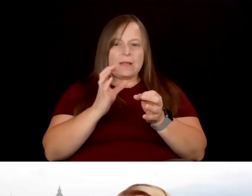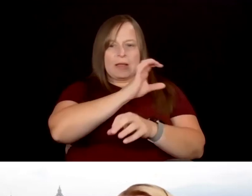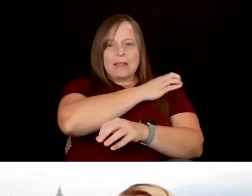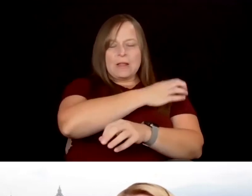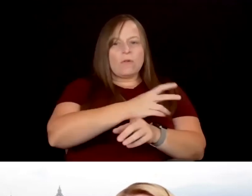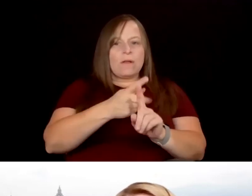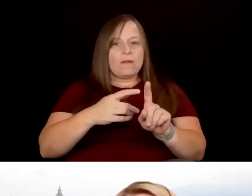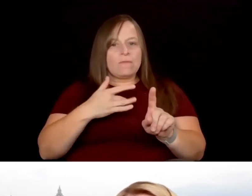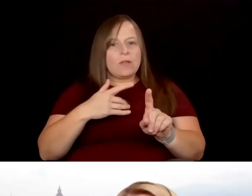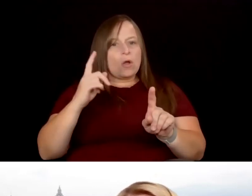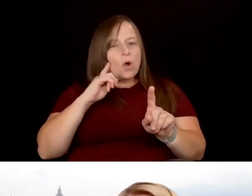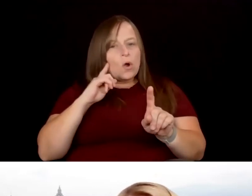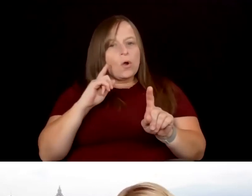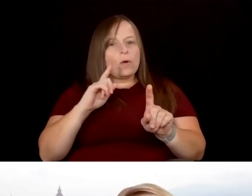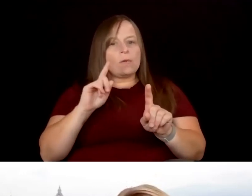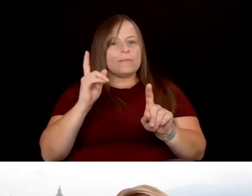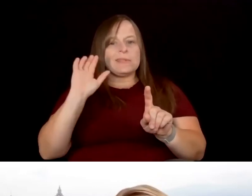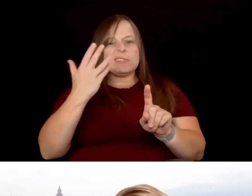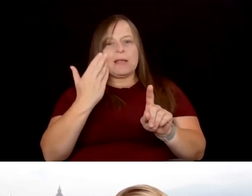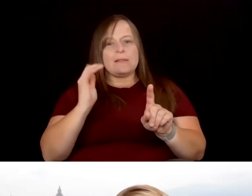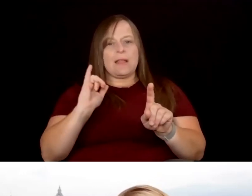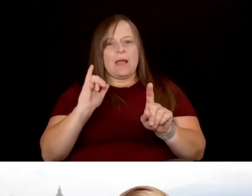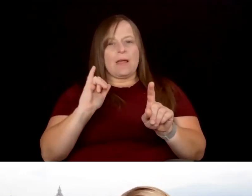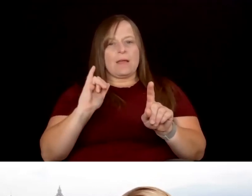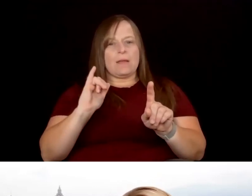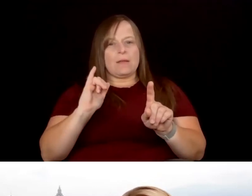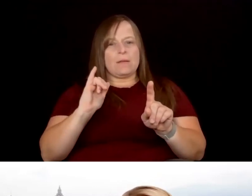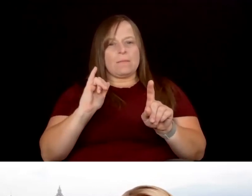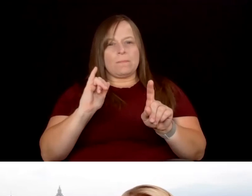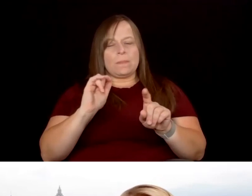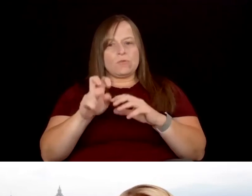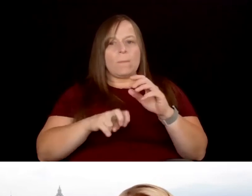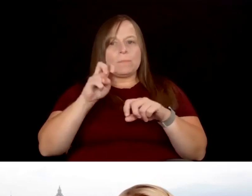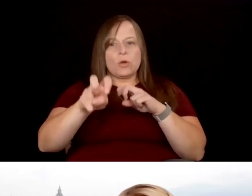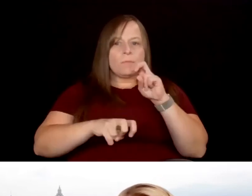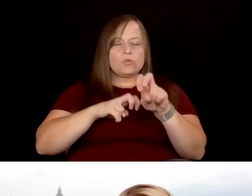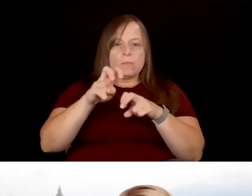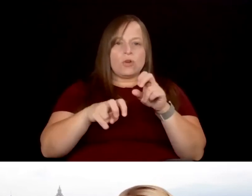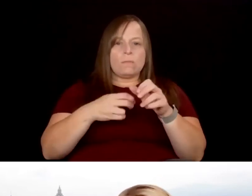"during this process, or have you gotten the sense "that they feel like they're simply jumping through hoops? "Wondering if there's a sense of understanding